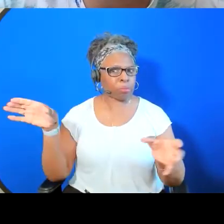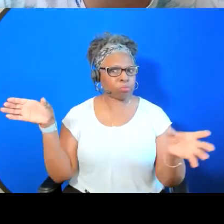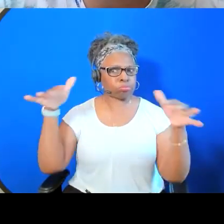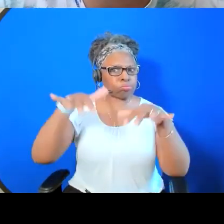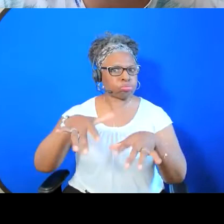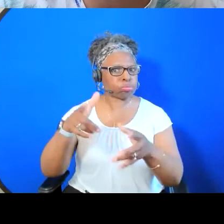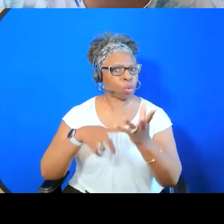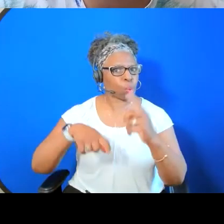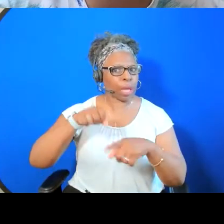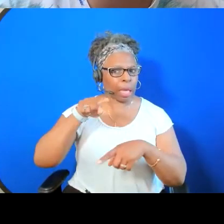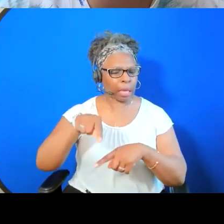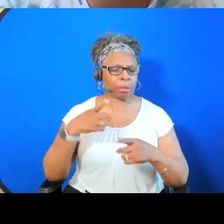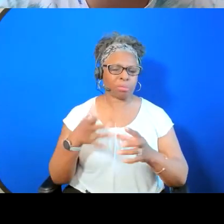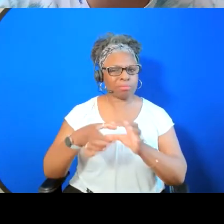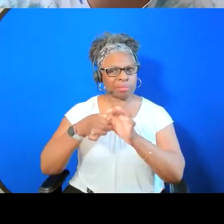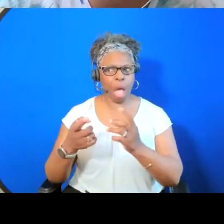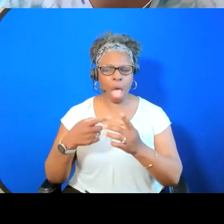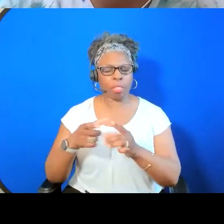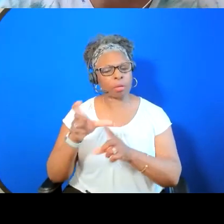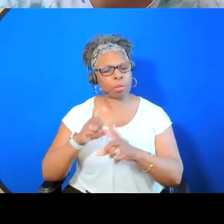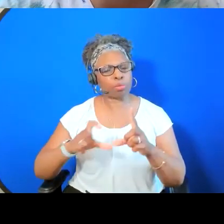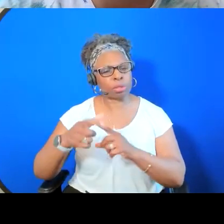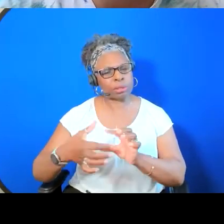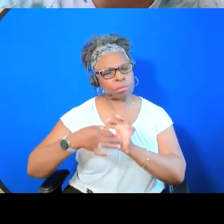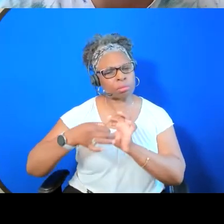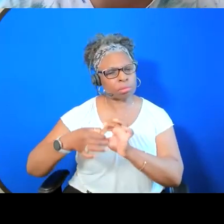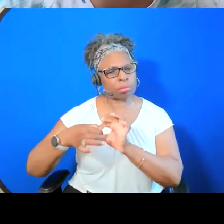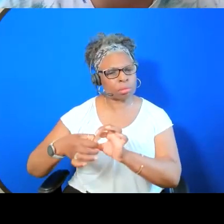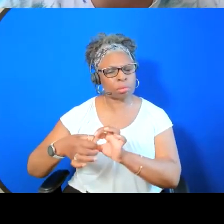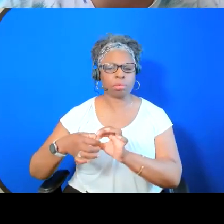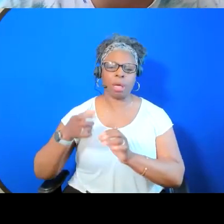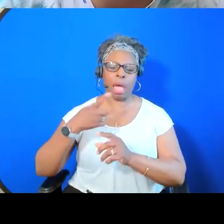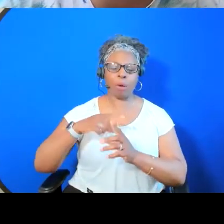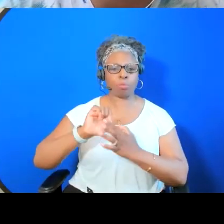and many of our projects is developed through partnerships and co-creation.